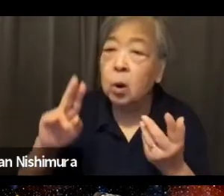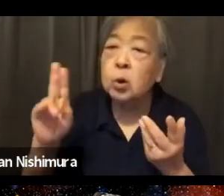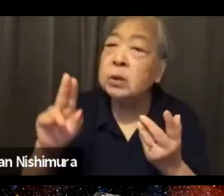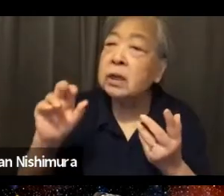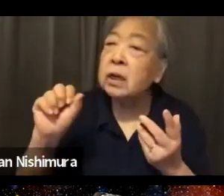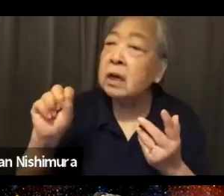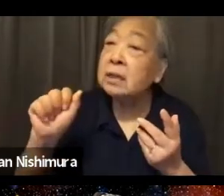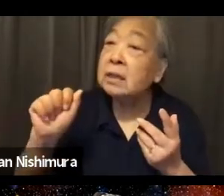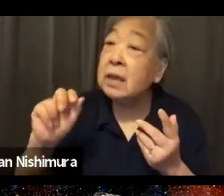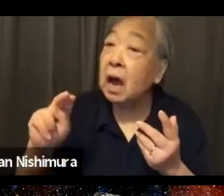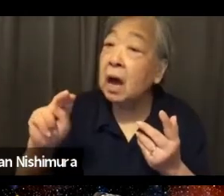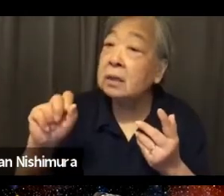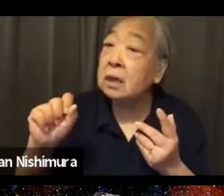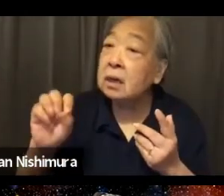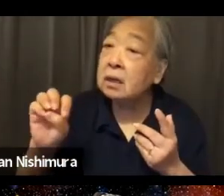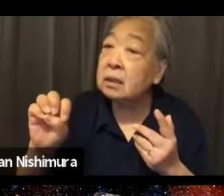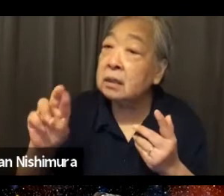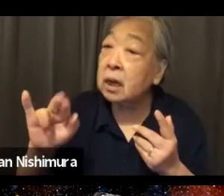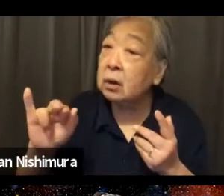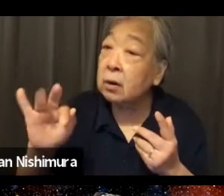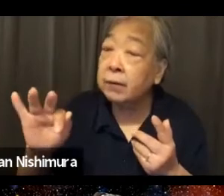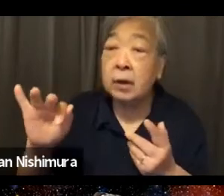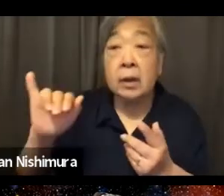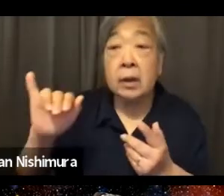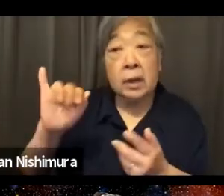who may be dyslexic?